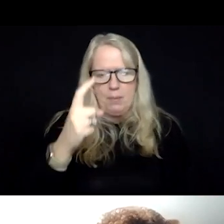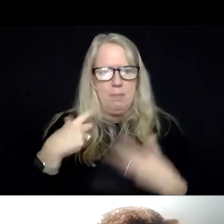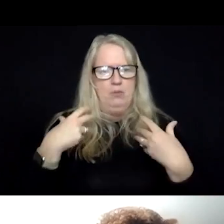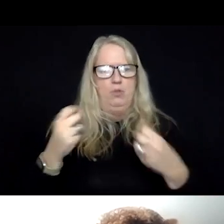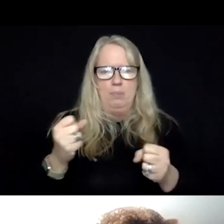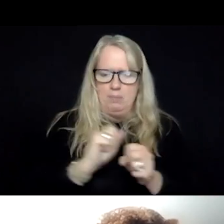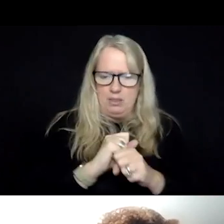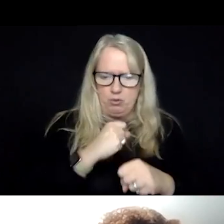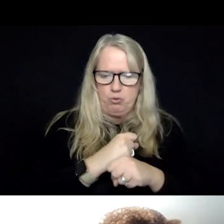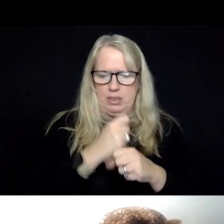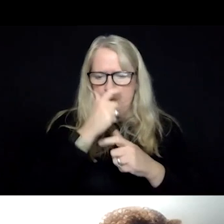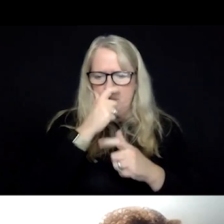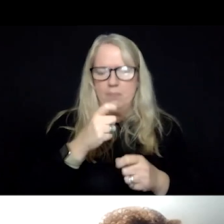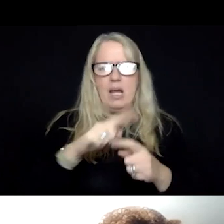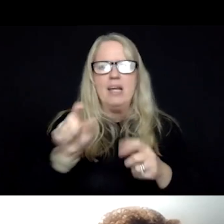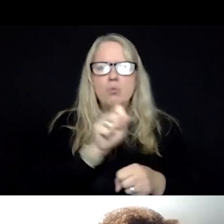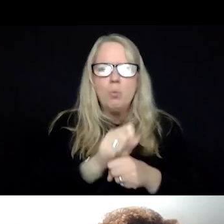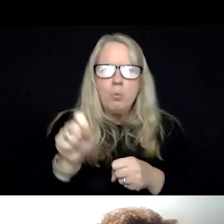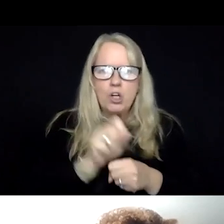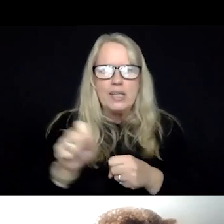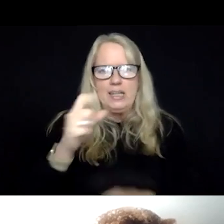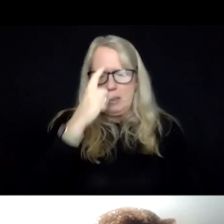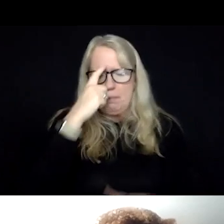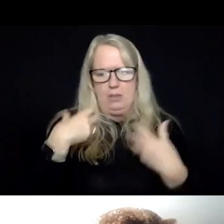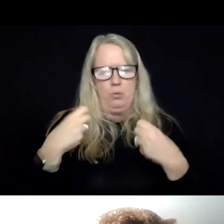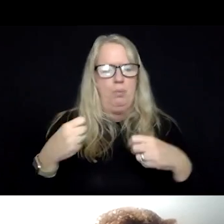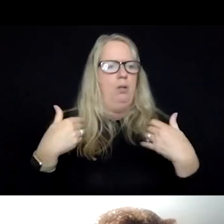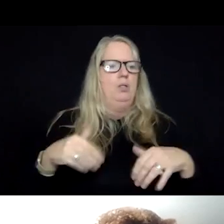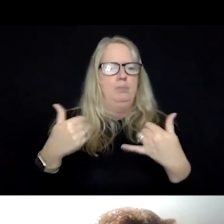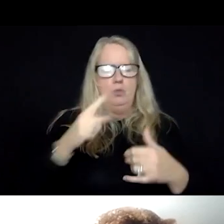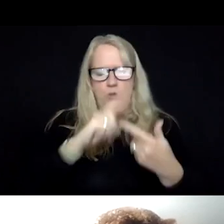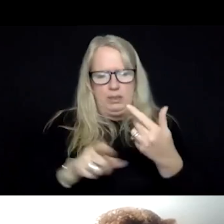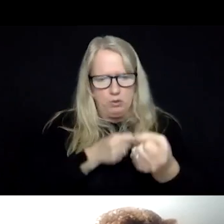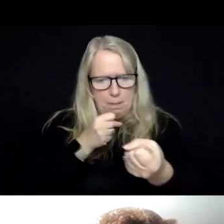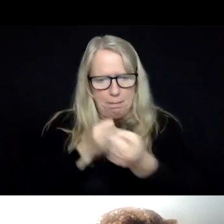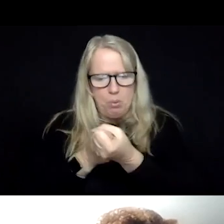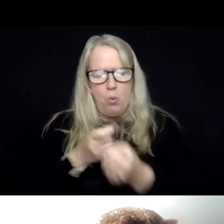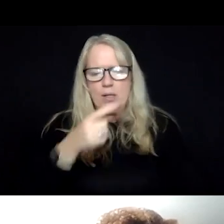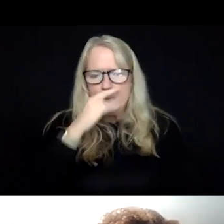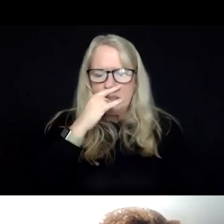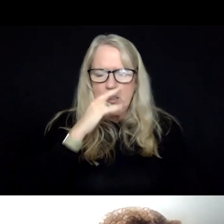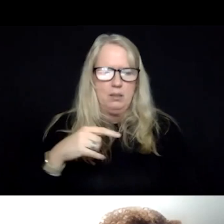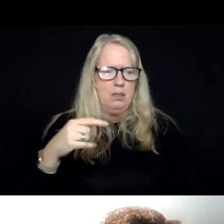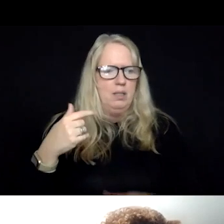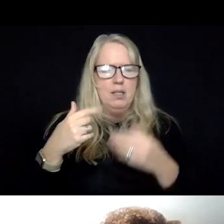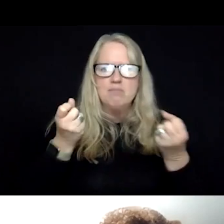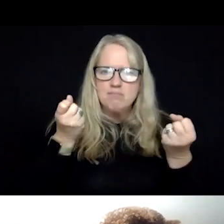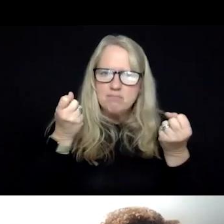INTEREST IN WORKING IN MENTAL HEALTH AND IT IS REALLY, BY SUPPORTING KIDS, THERE IS A MULTIFOLD BENEFIT THAT WE NEED TO